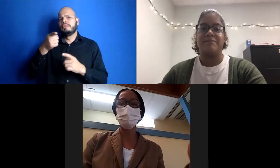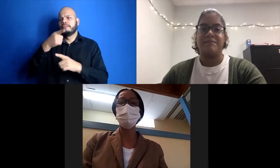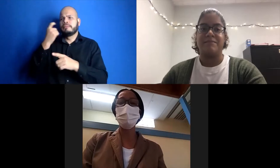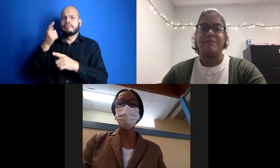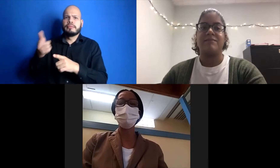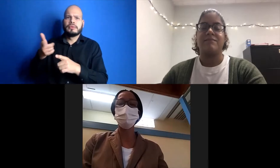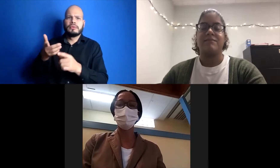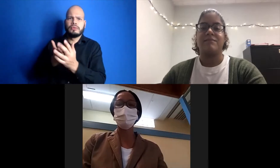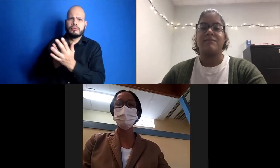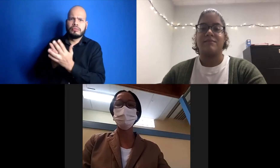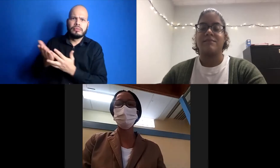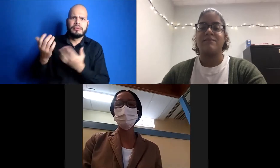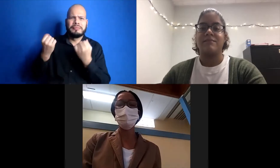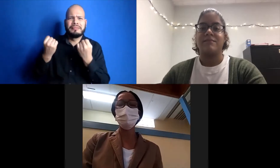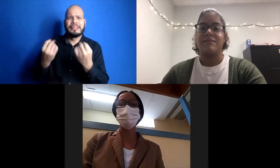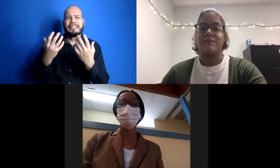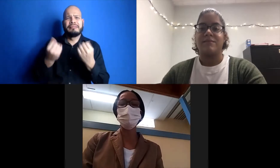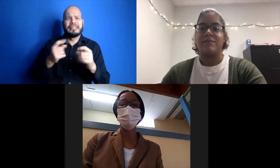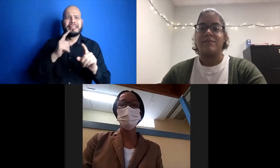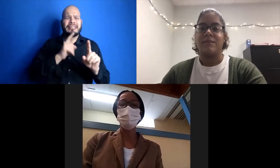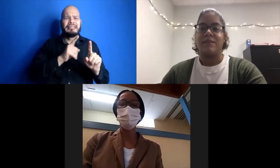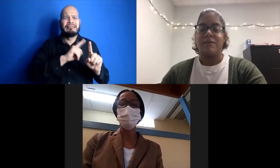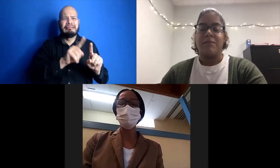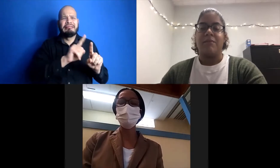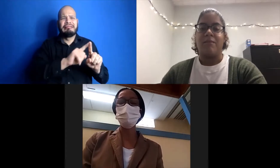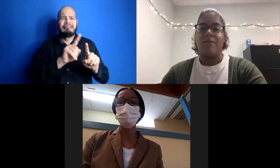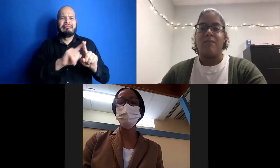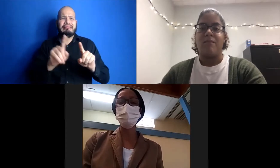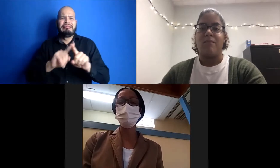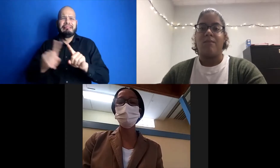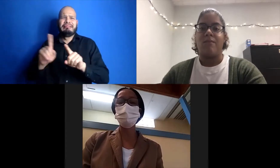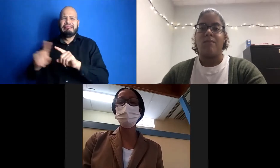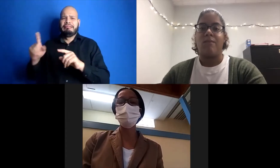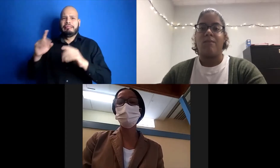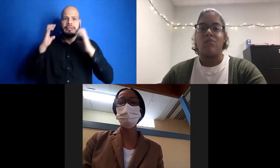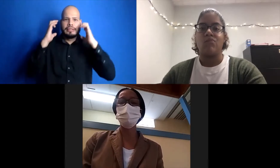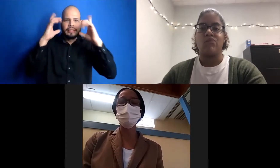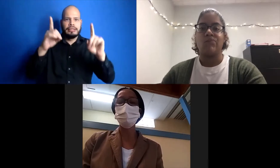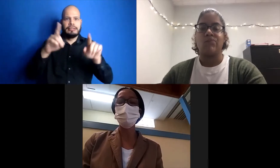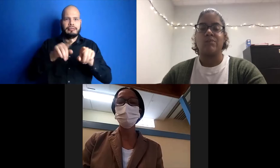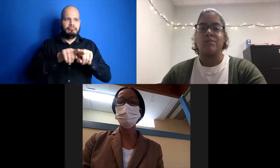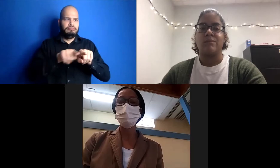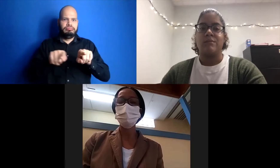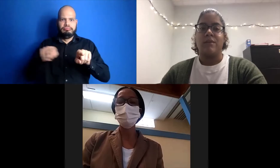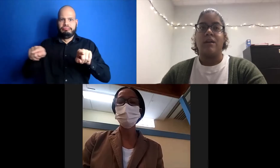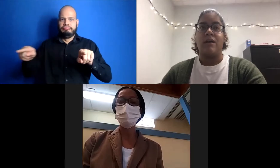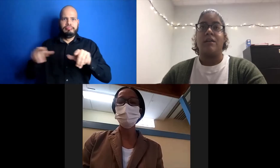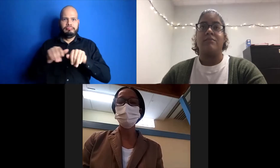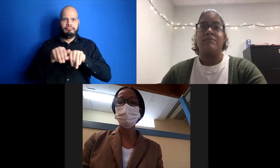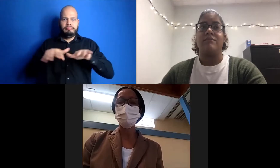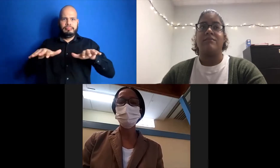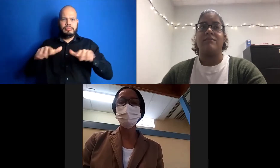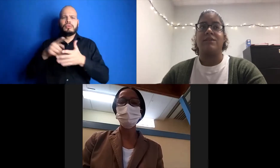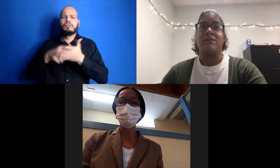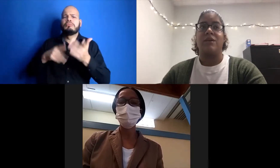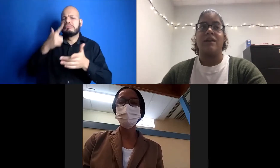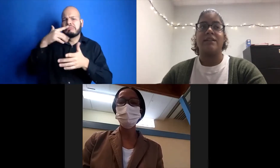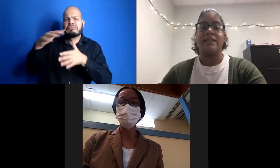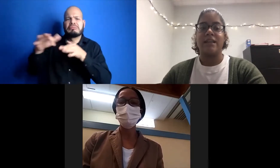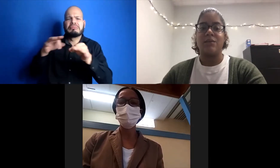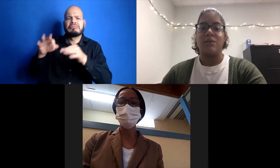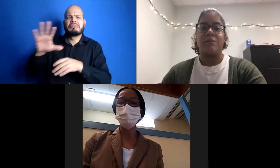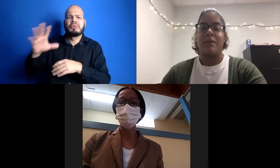ladders of education well how can you how would you describe your journey um so honestly with my